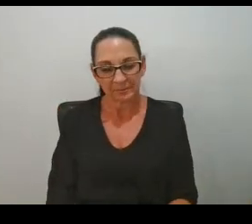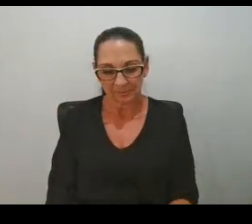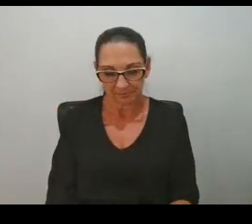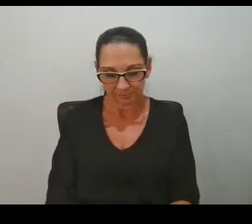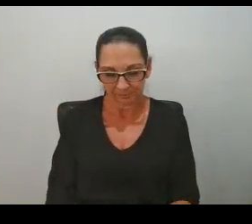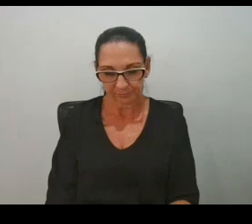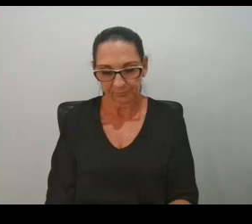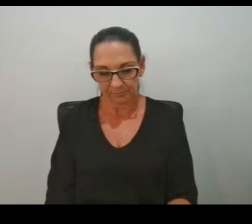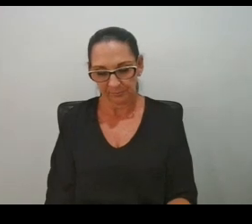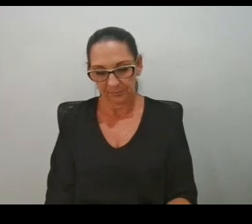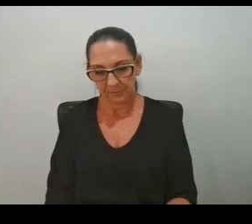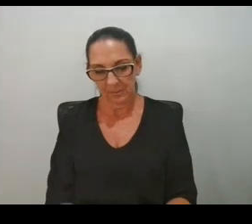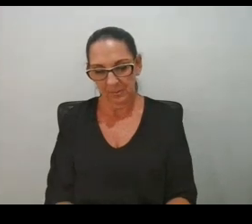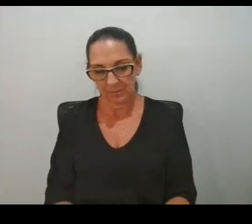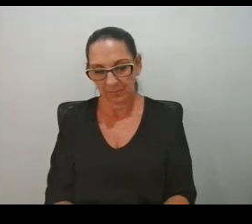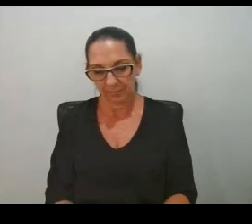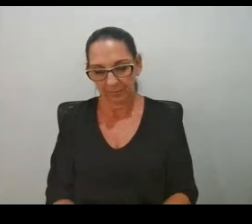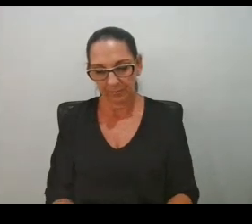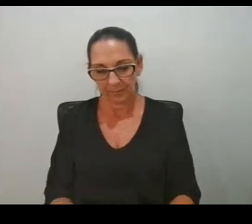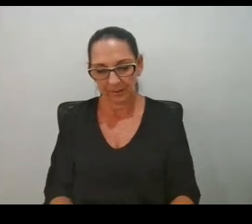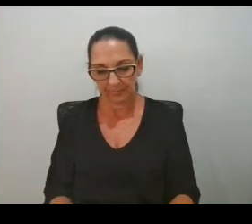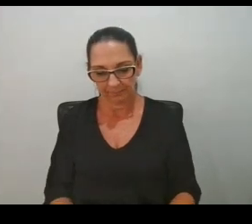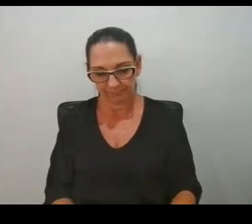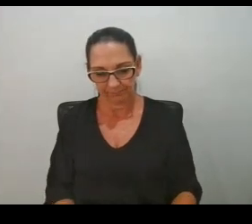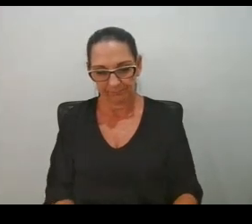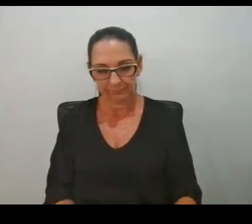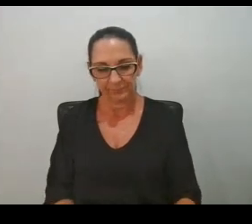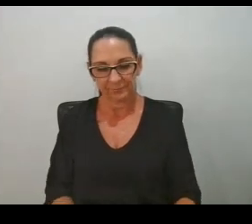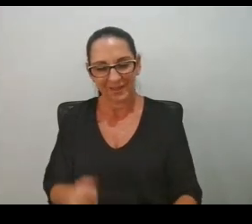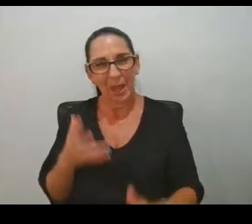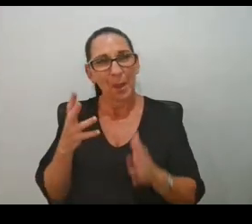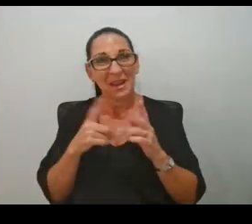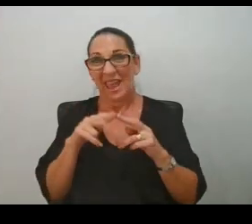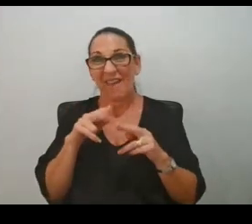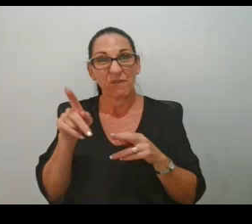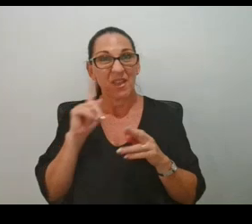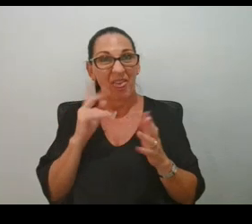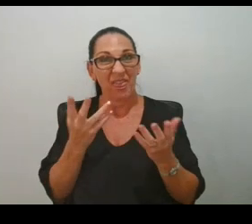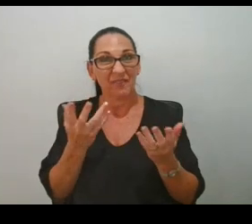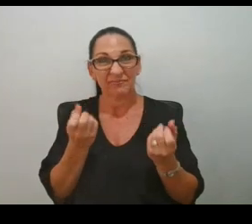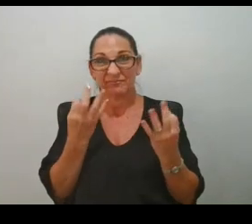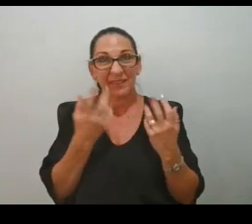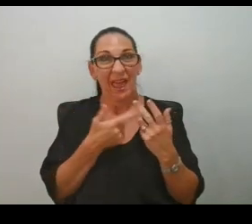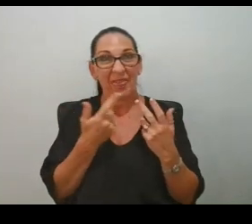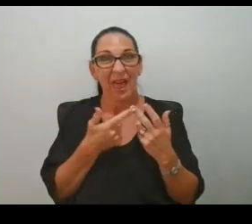have too then let us know that on the form yes because we can't read your mind as well um so